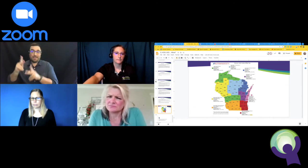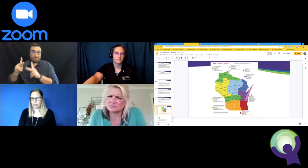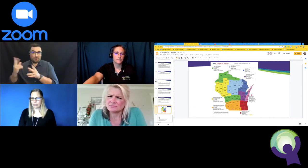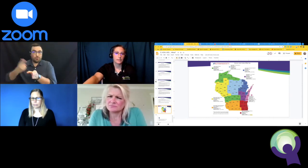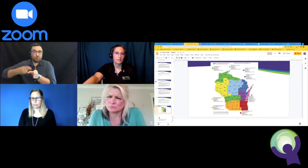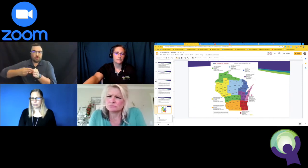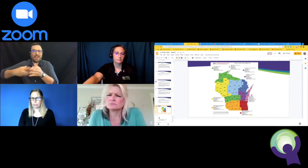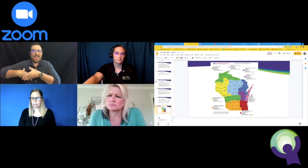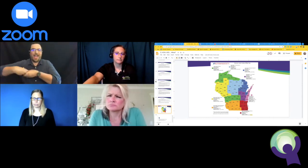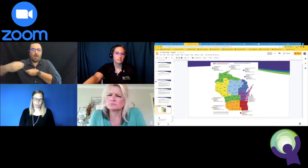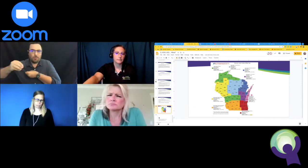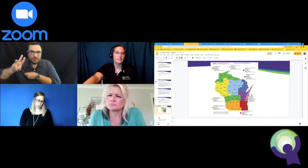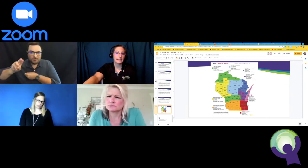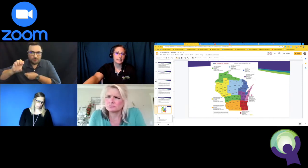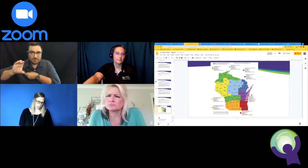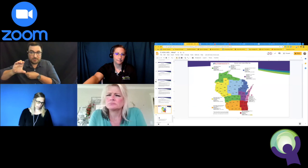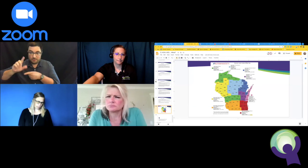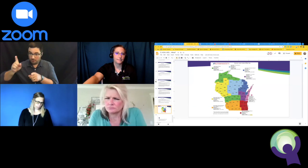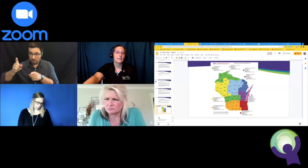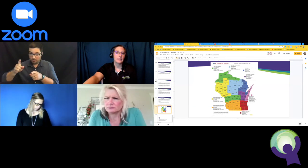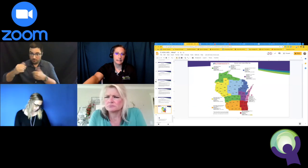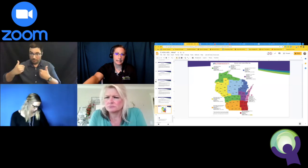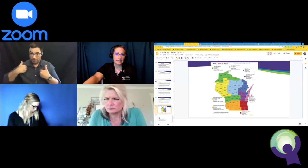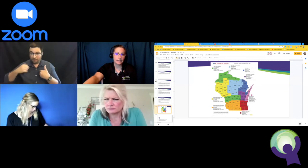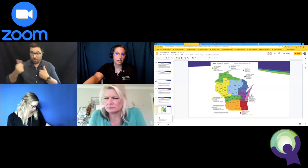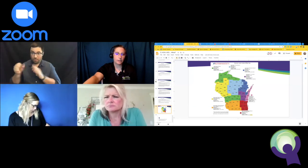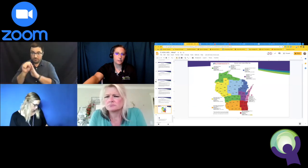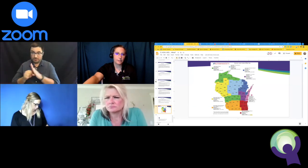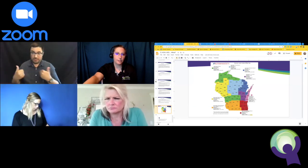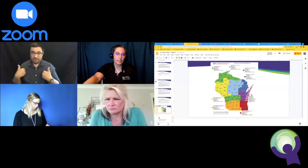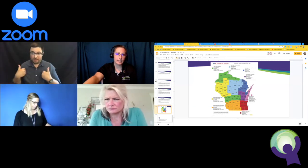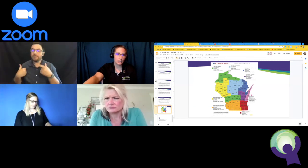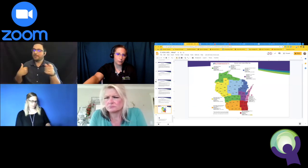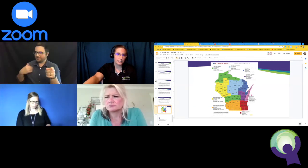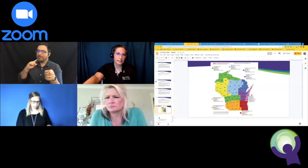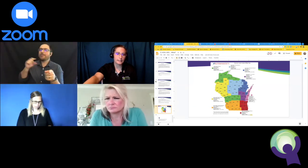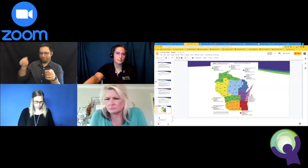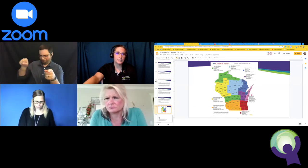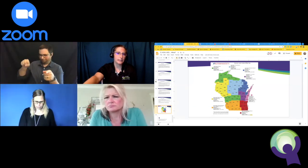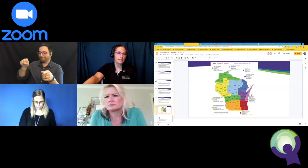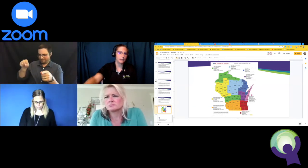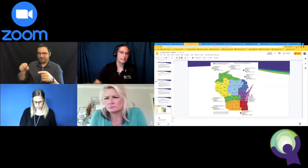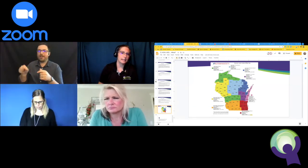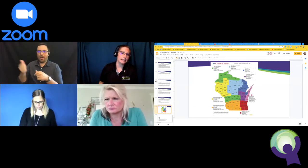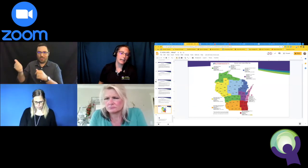does each state have...? Mary: Okay yes, there are there's affiliates all over the state. Some states like Wisconsin have more